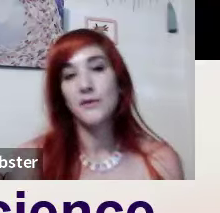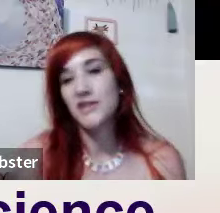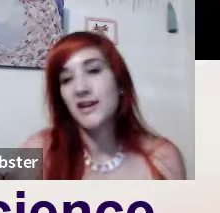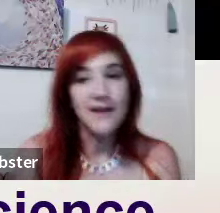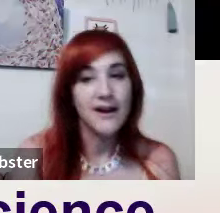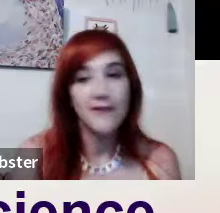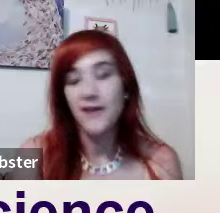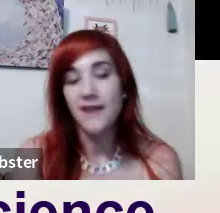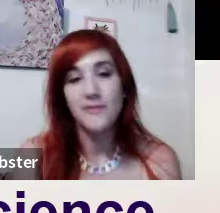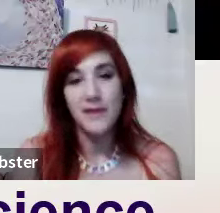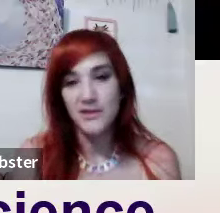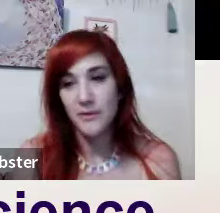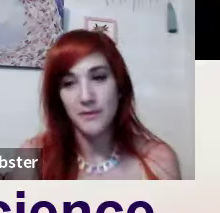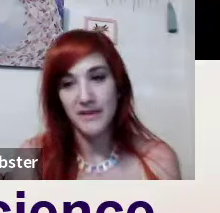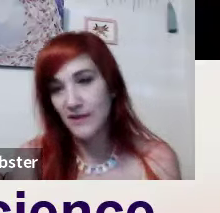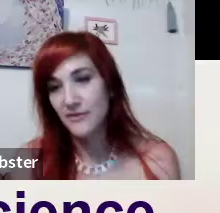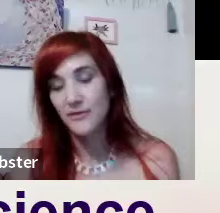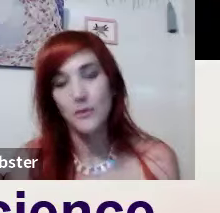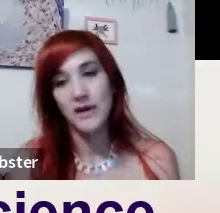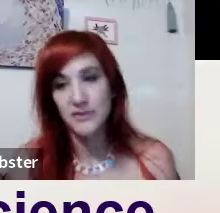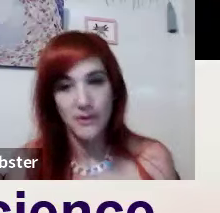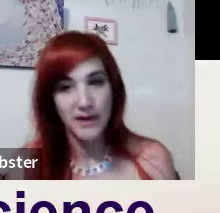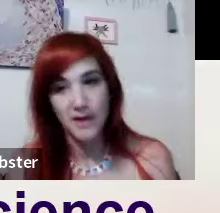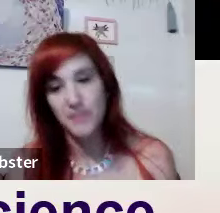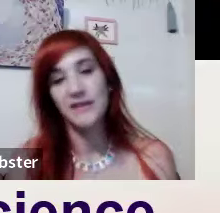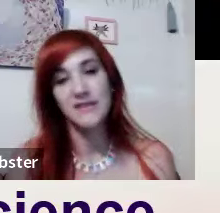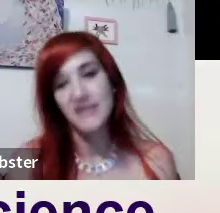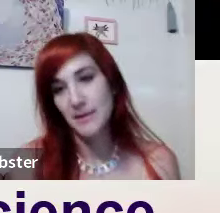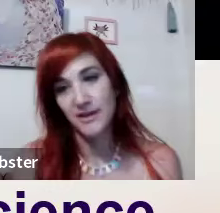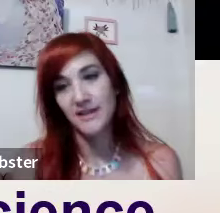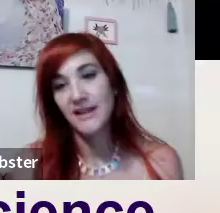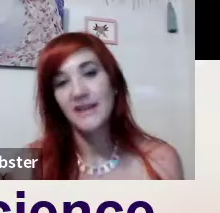which I could never have imagined for myself when I was growing up in this neighborhood.